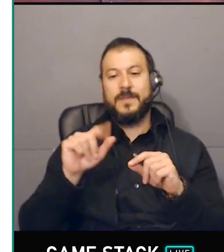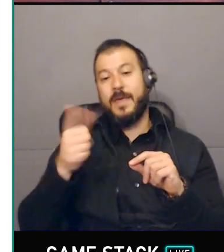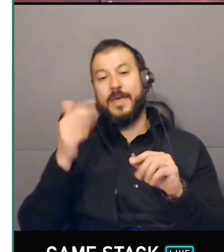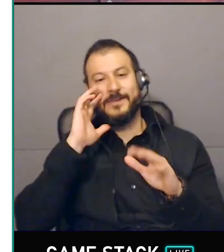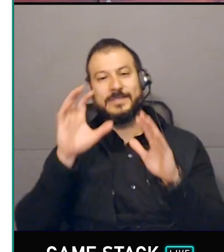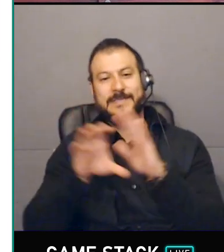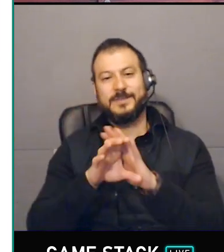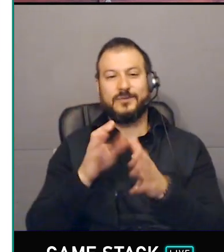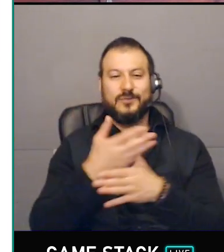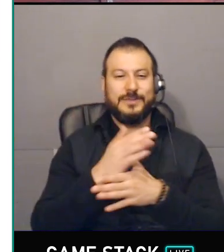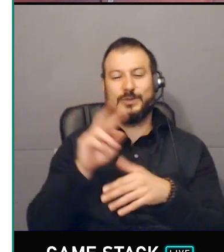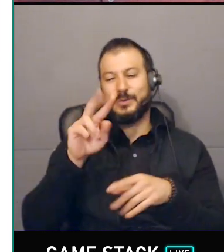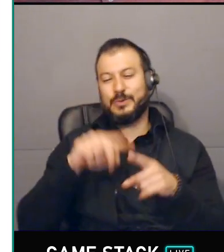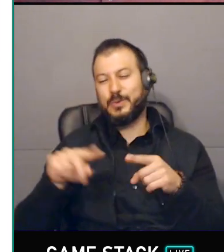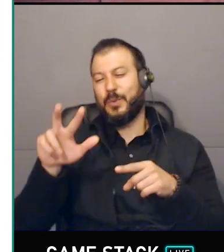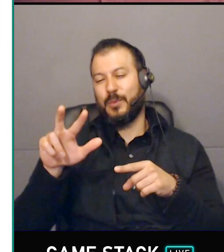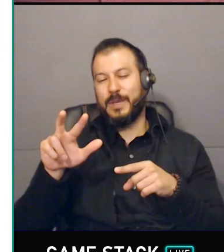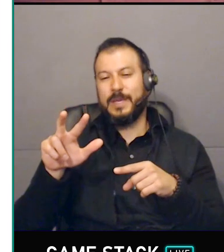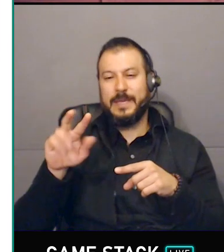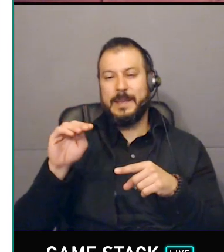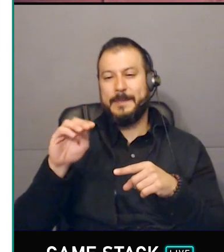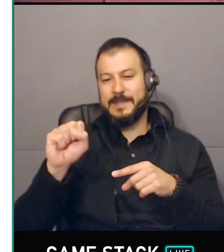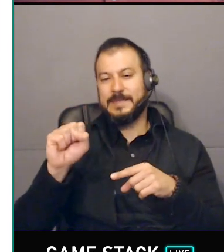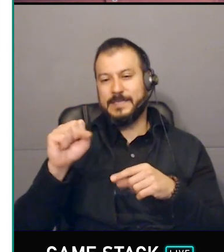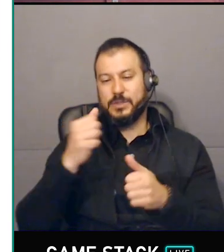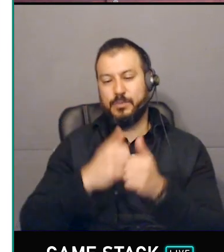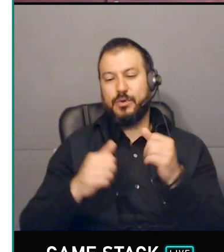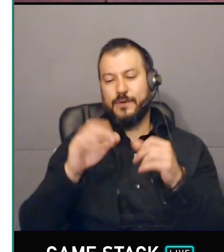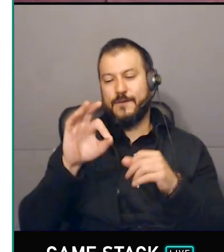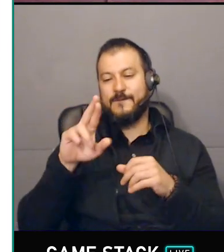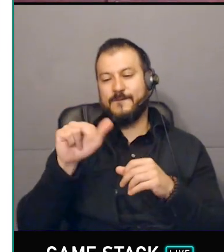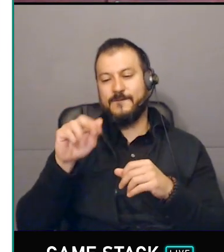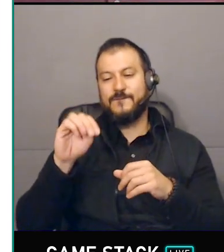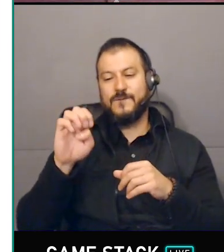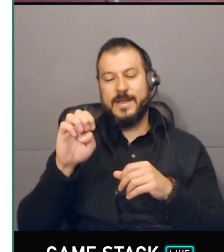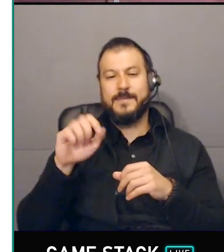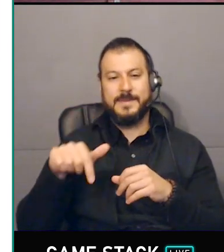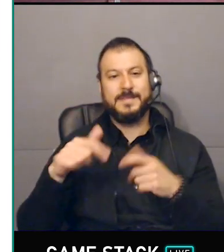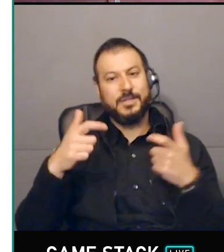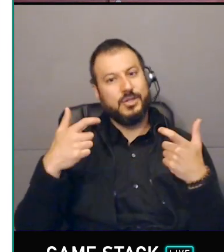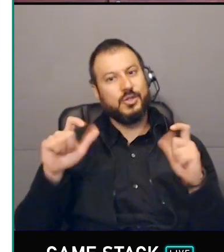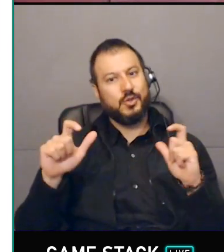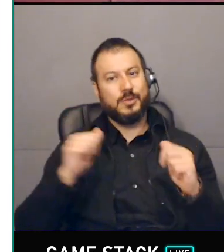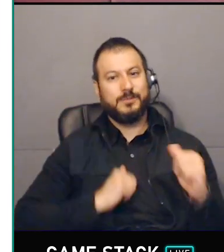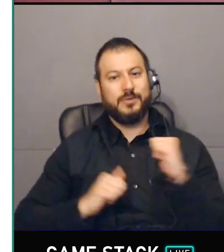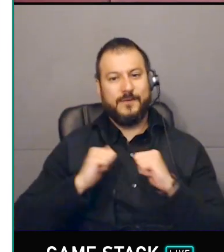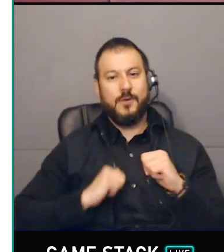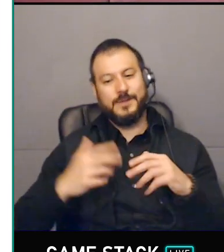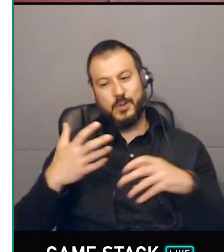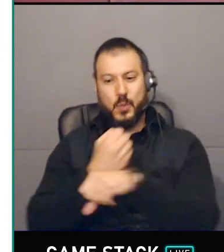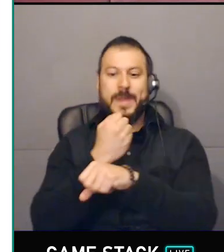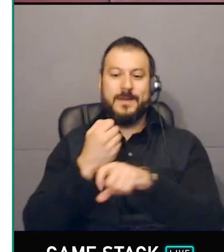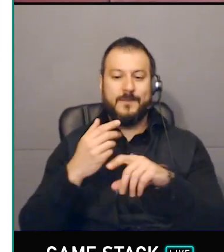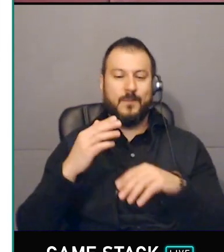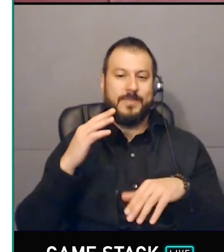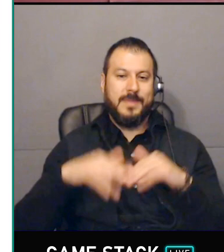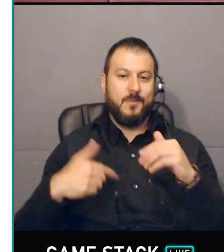whereas the other scenes were in the range 2 to 3 milliseconds per frame and this is a huge performance win over what we had